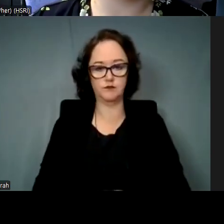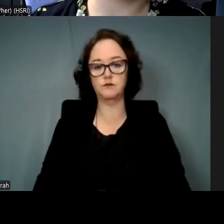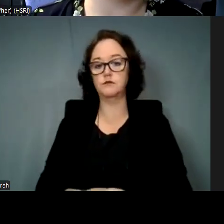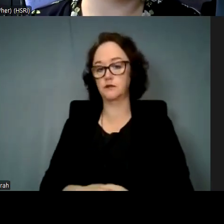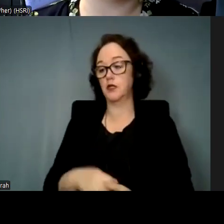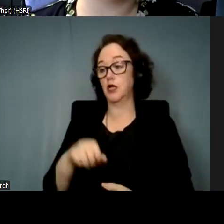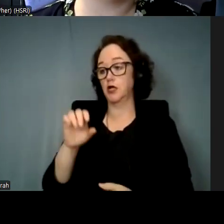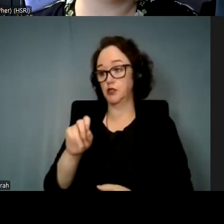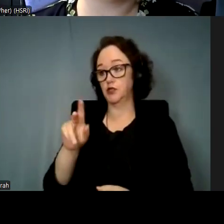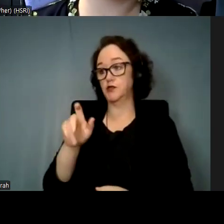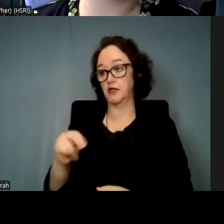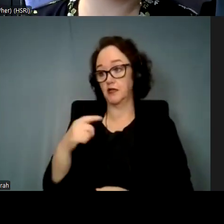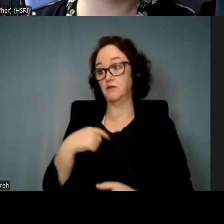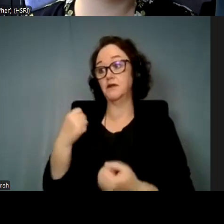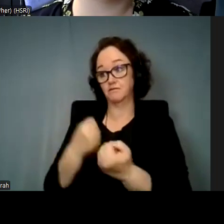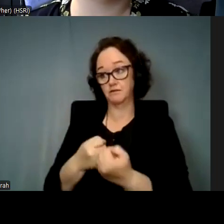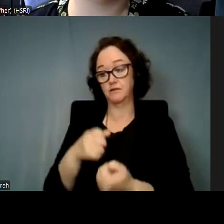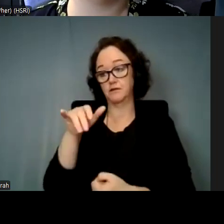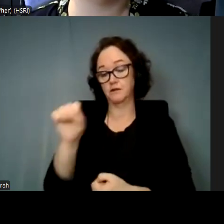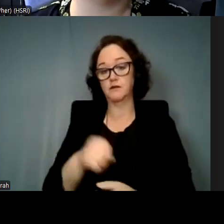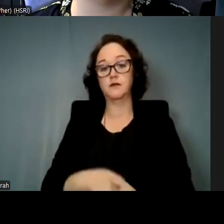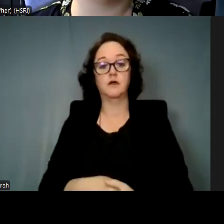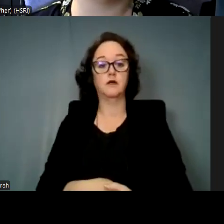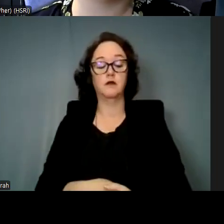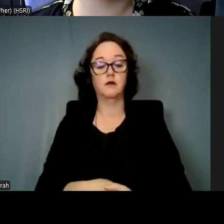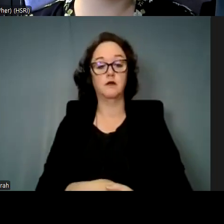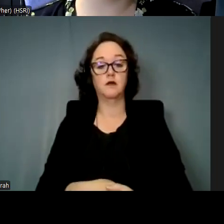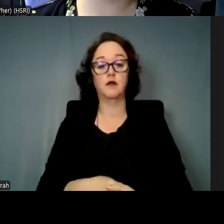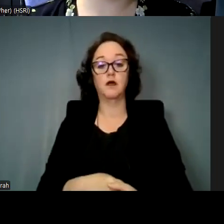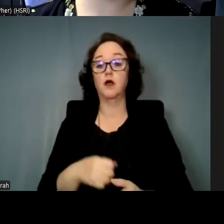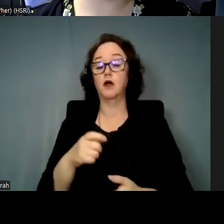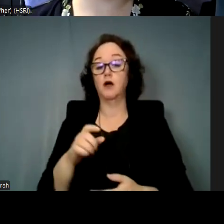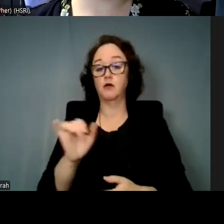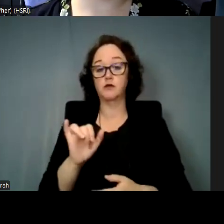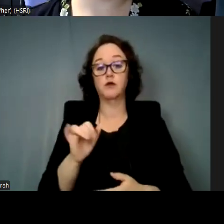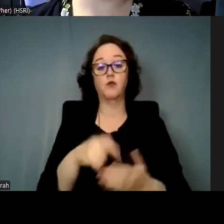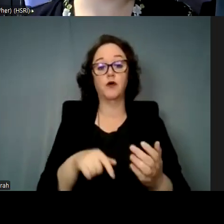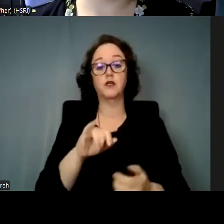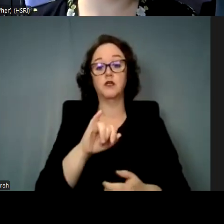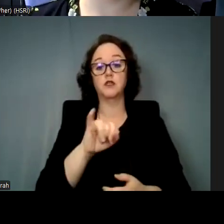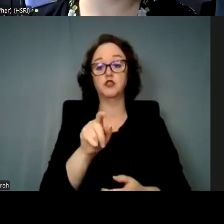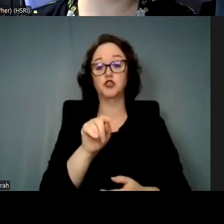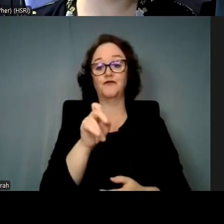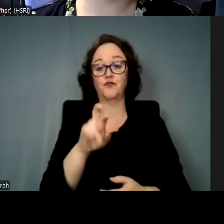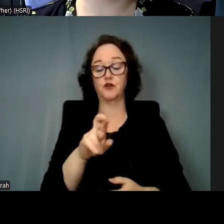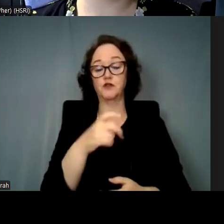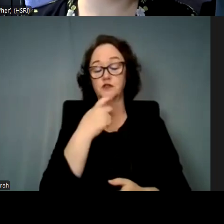Jennifer said. And if you want a very personal example, I just